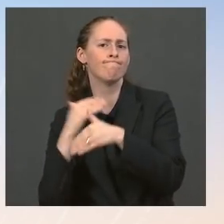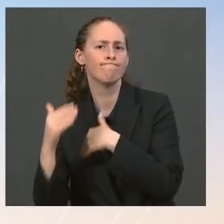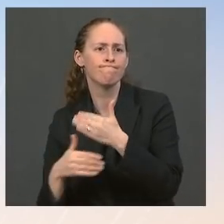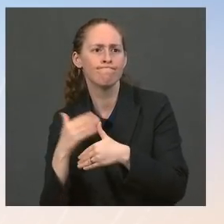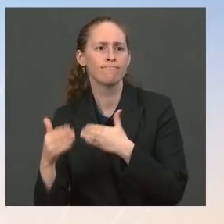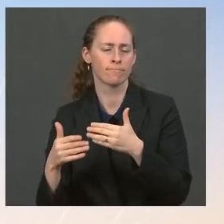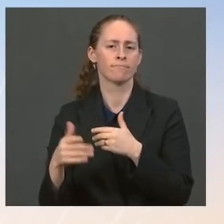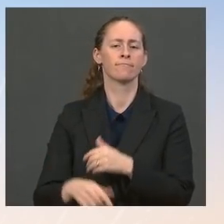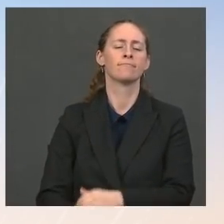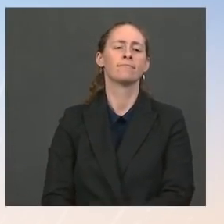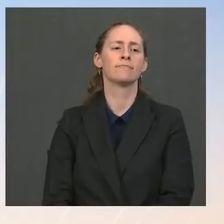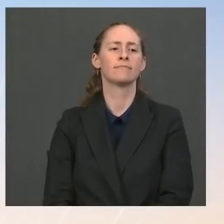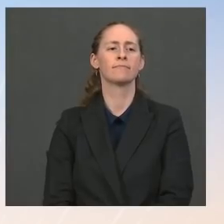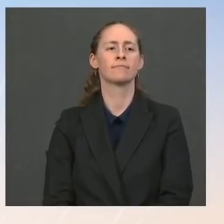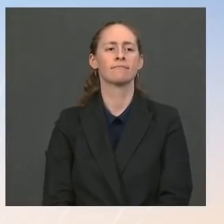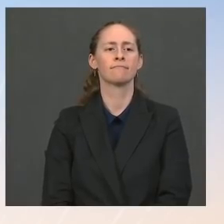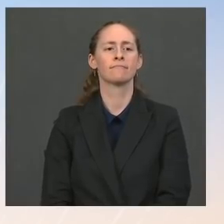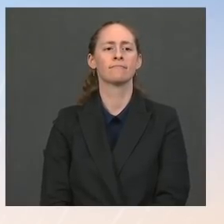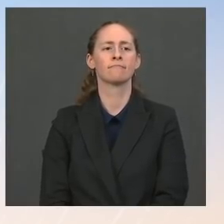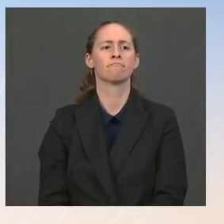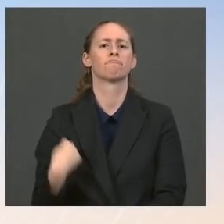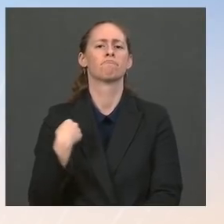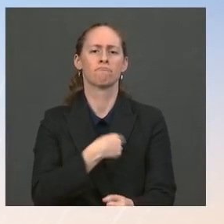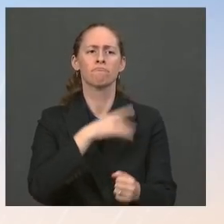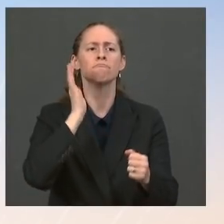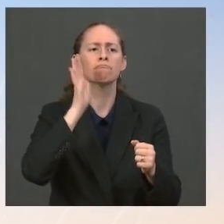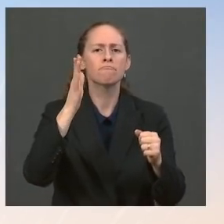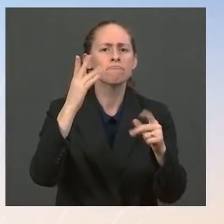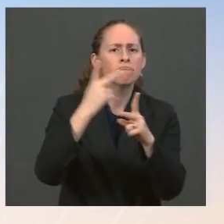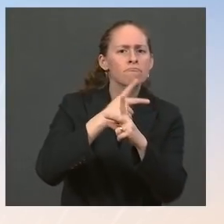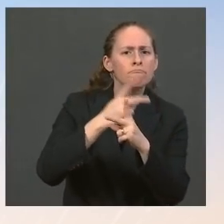And we will assess the ability to exercise the Title